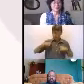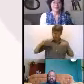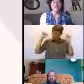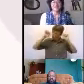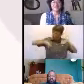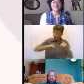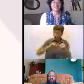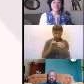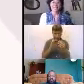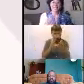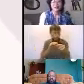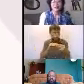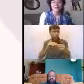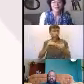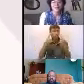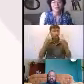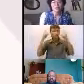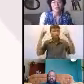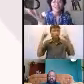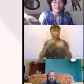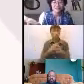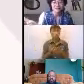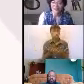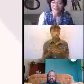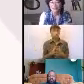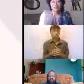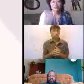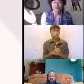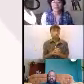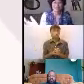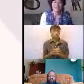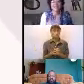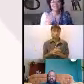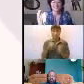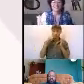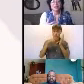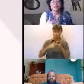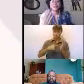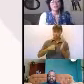But it is just like how I'll never know Tyson fully and completely. It's a relationship